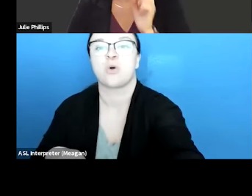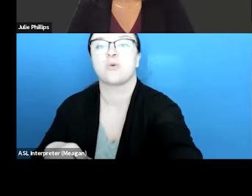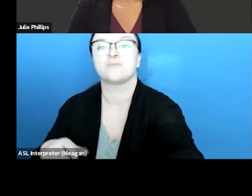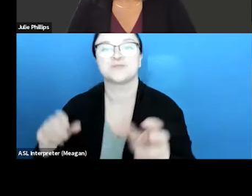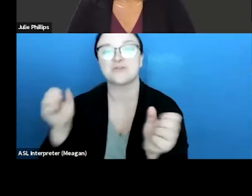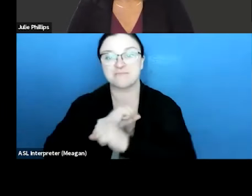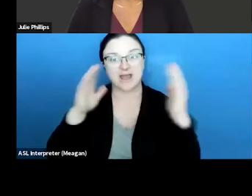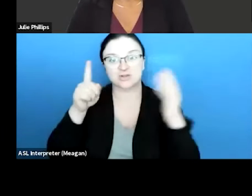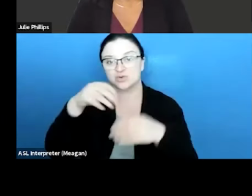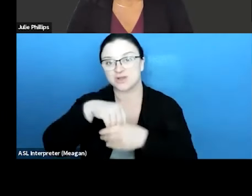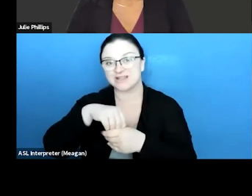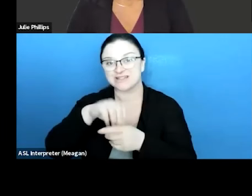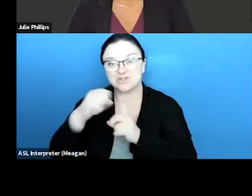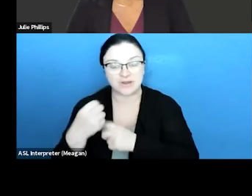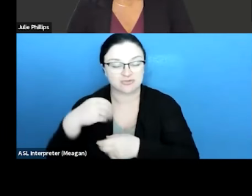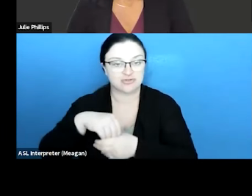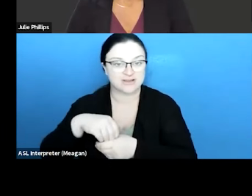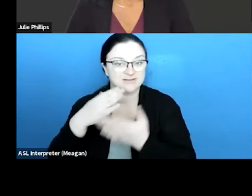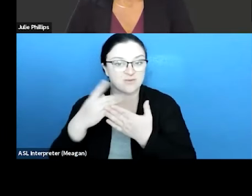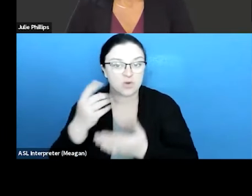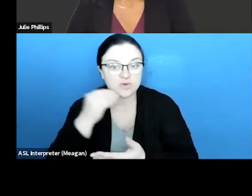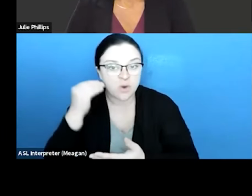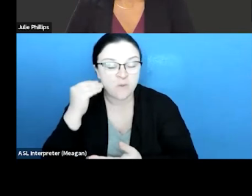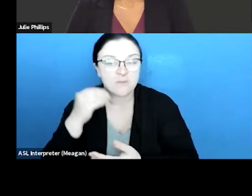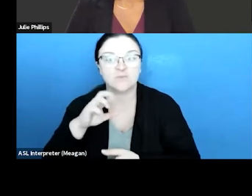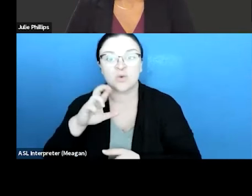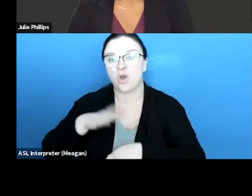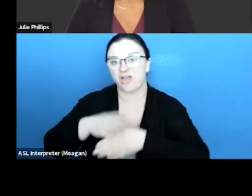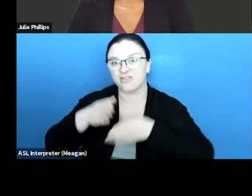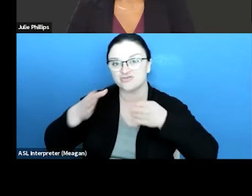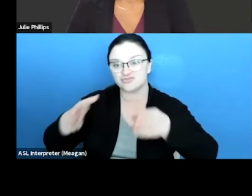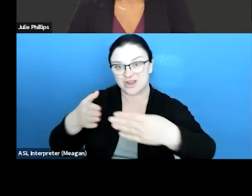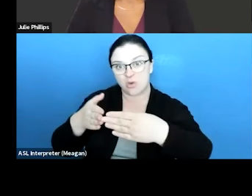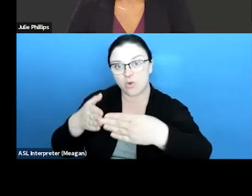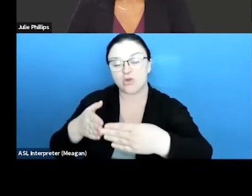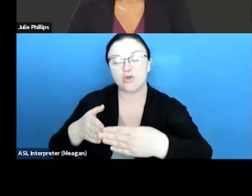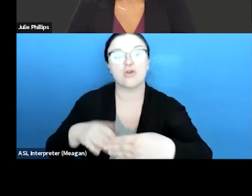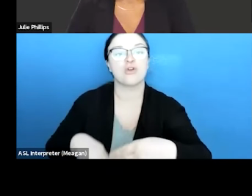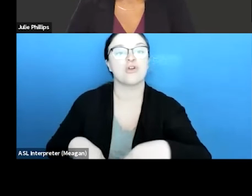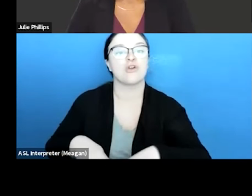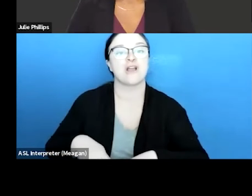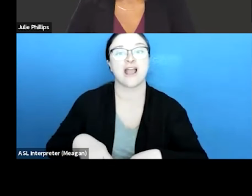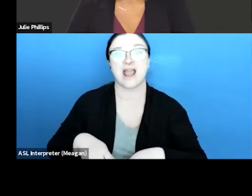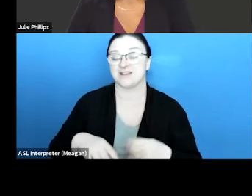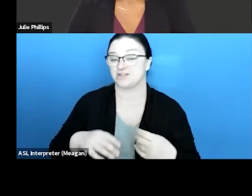maybe in somebody's home, maybe on a street corner, or somewhere else, and it's quickly escalating,